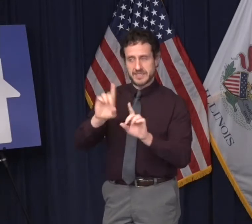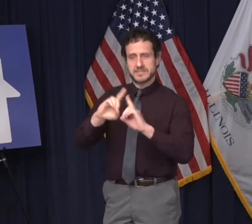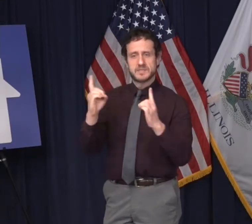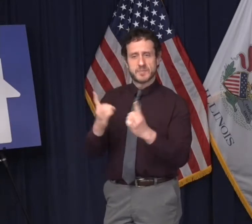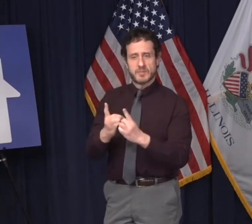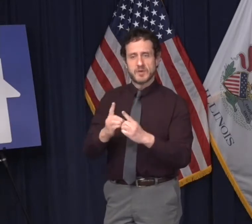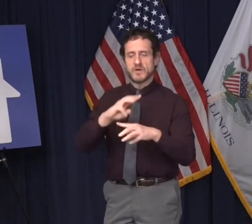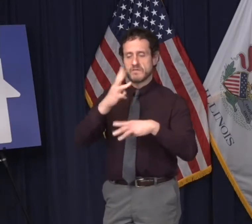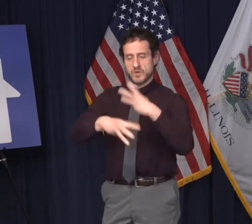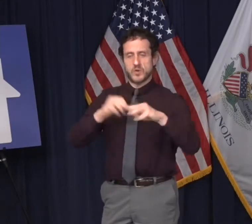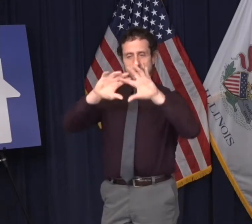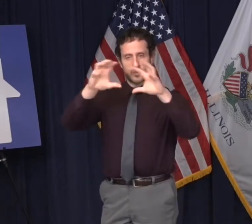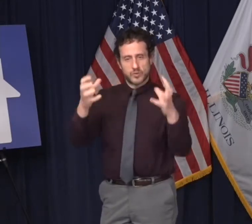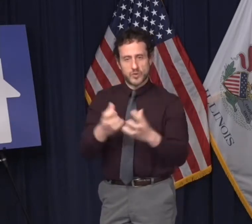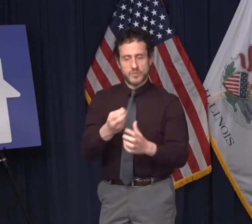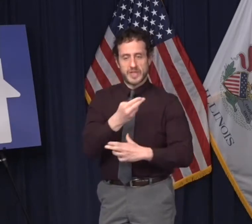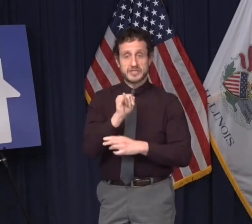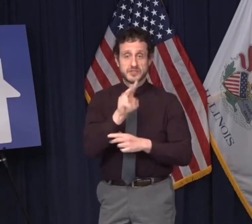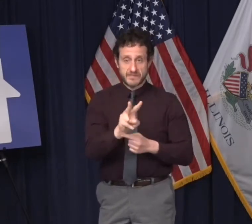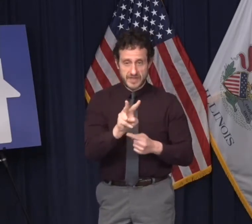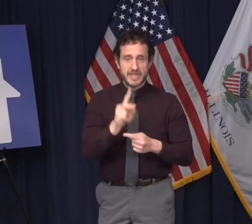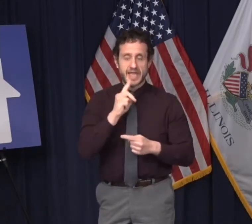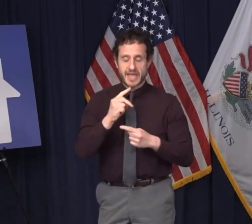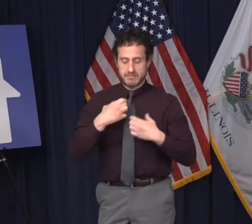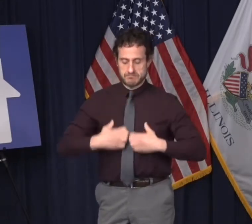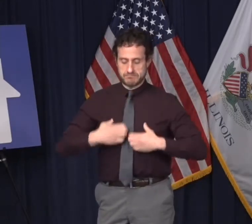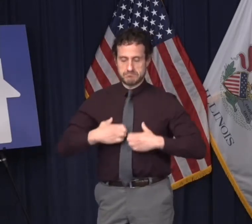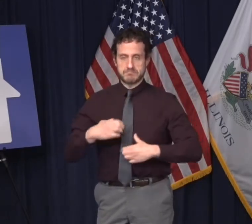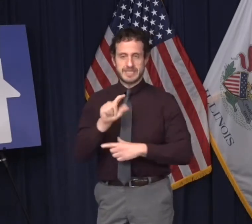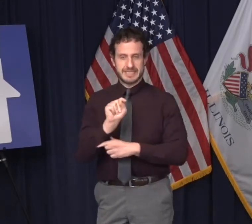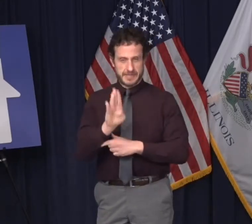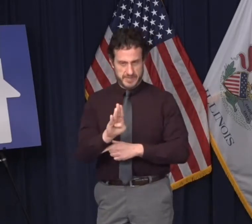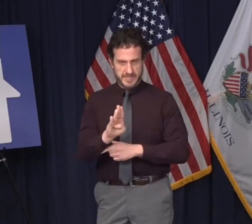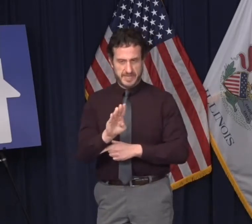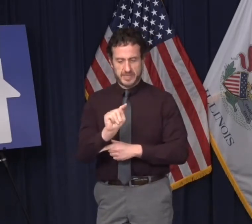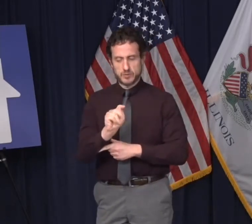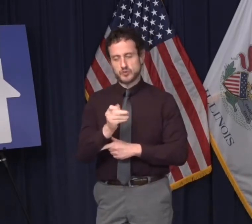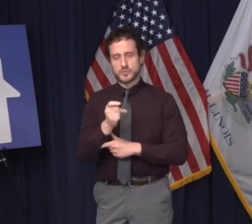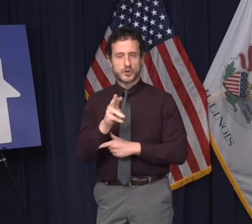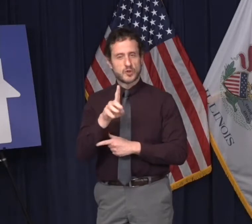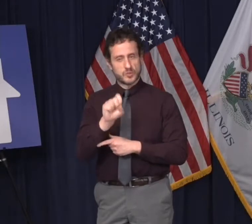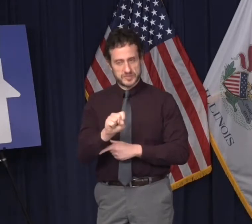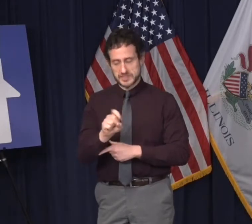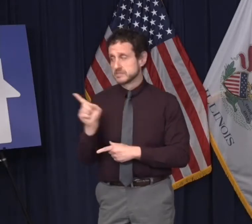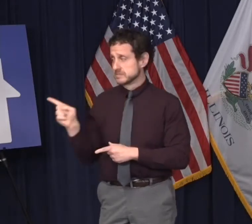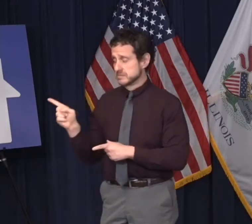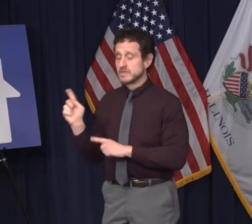MEDICAL ADVISOR IN THE CDC'S DIVISION OF GLOBAL HIV AND TUBERCULOSIS.